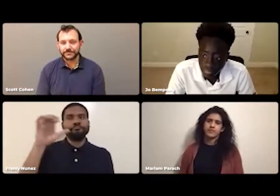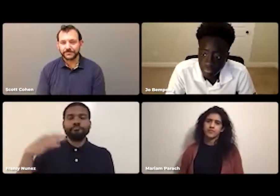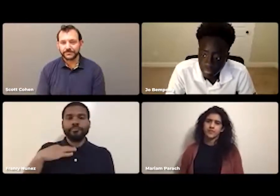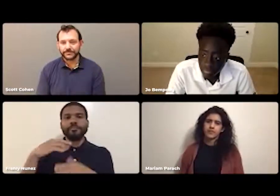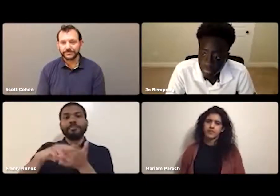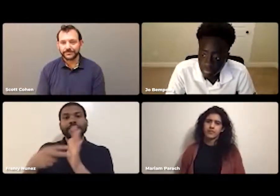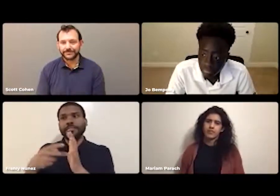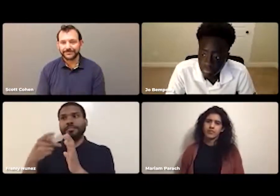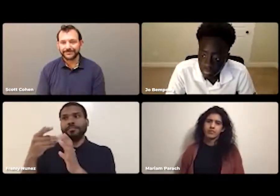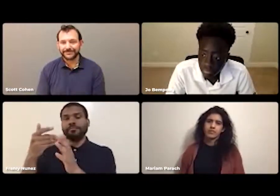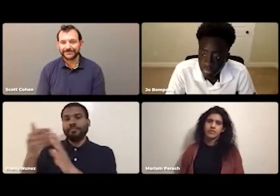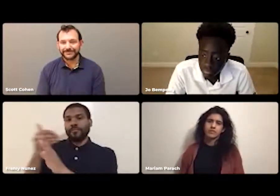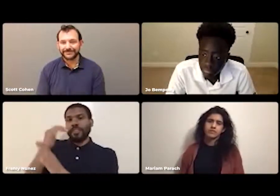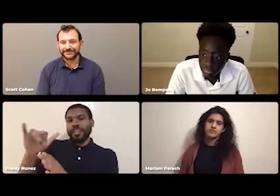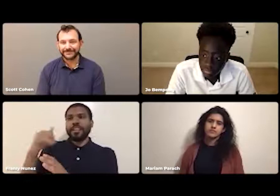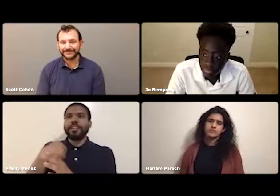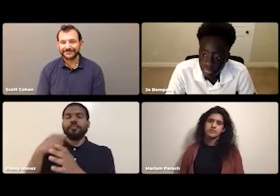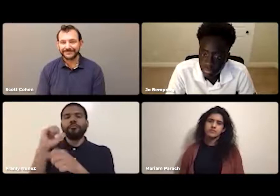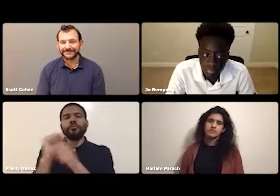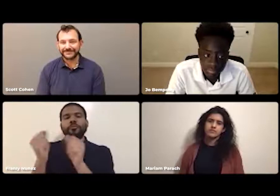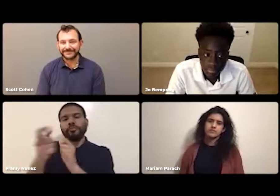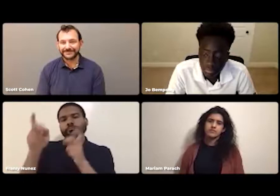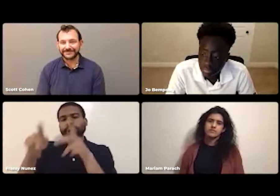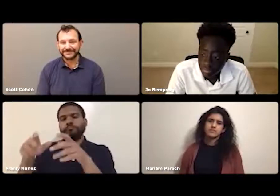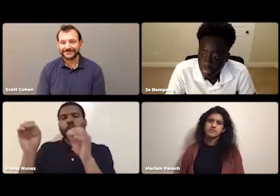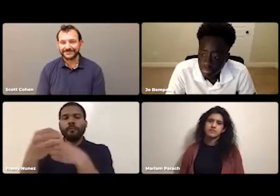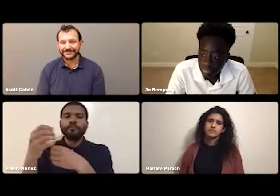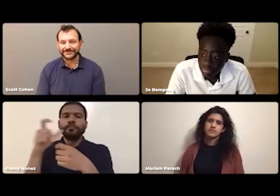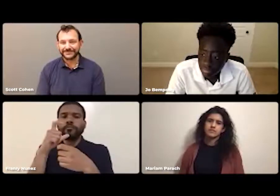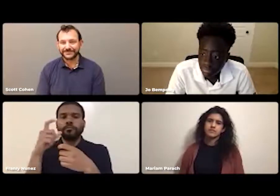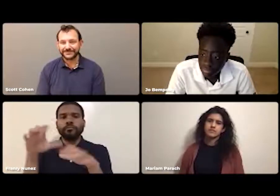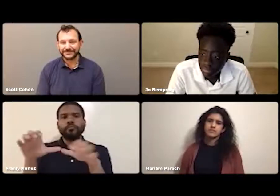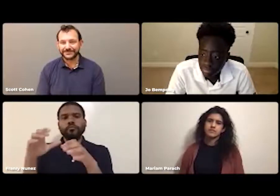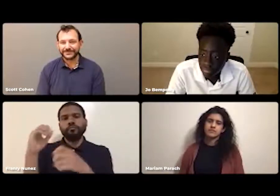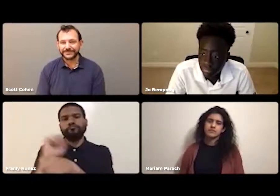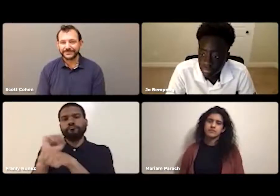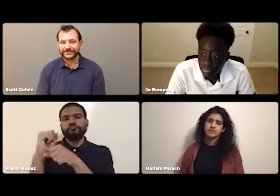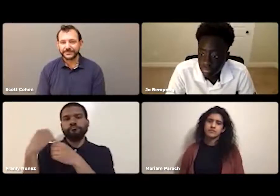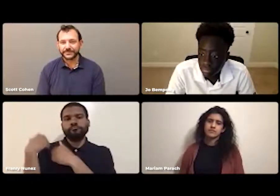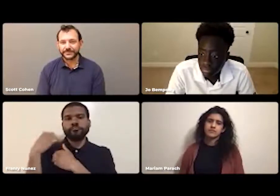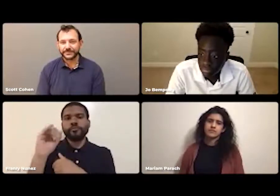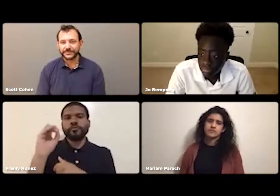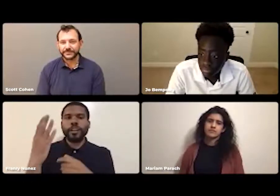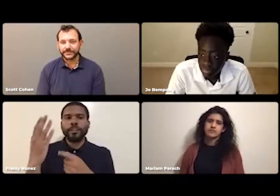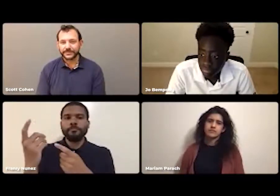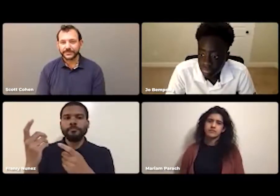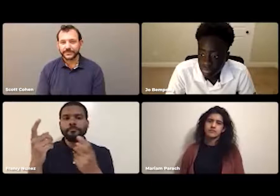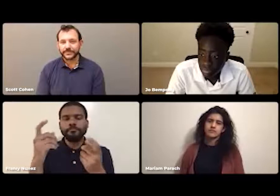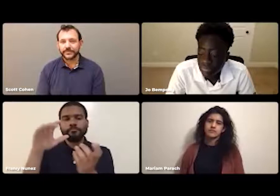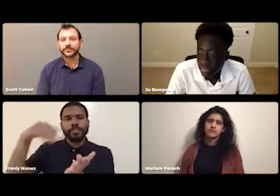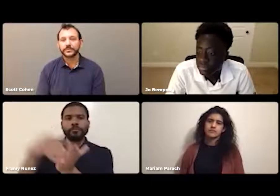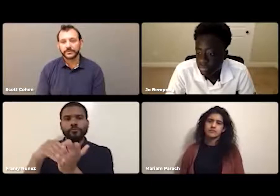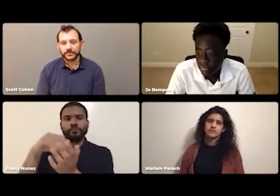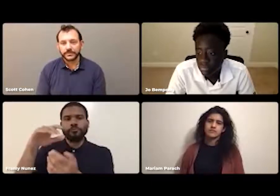But, back to the application portion of it.